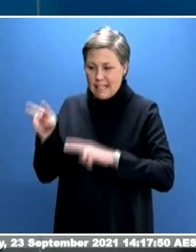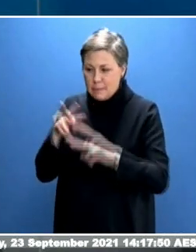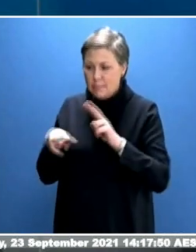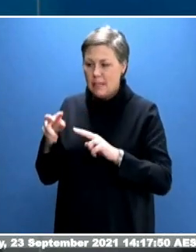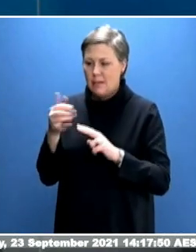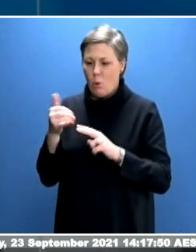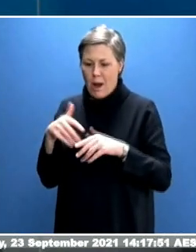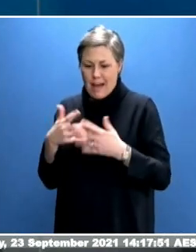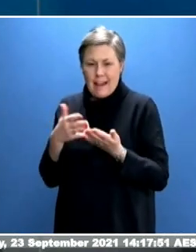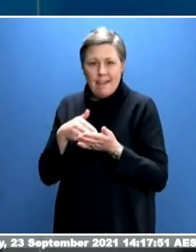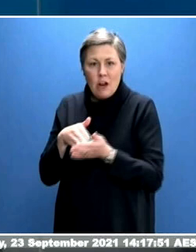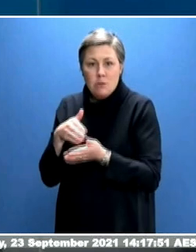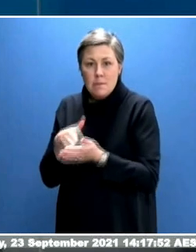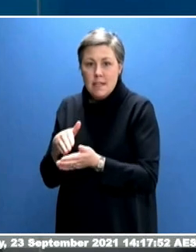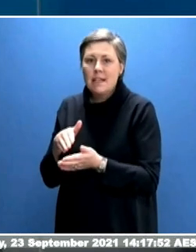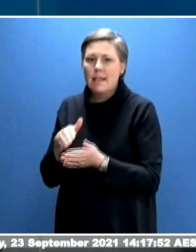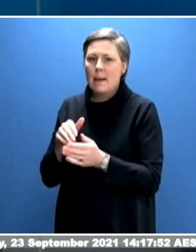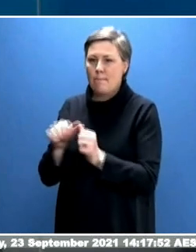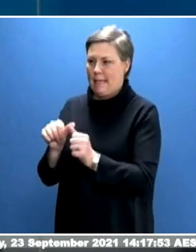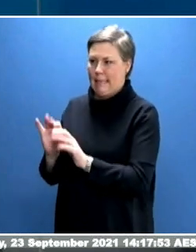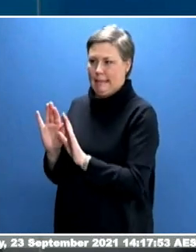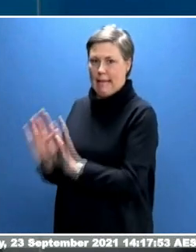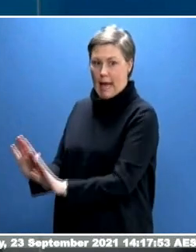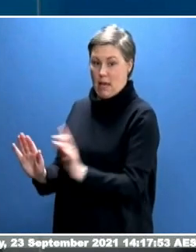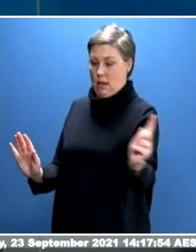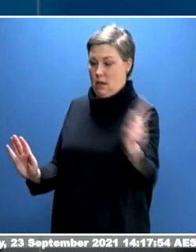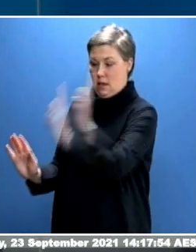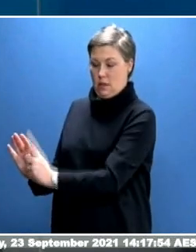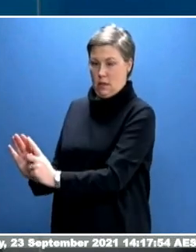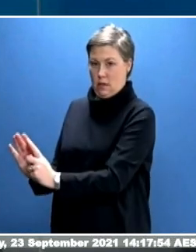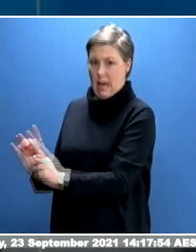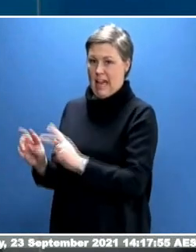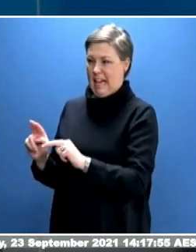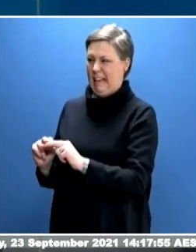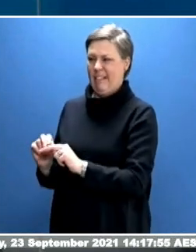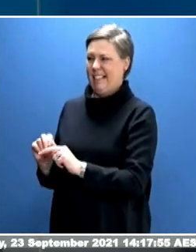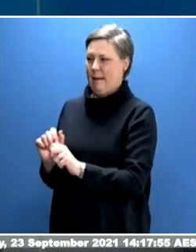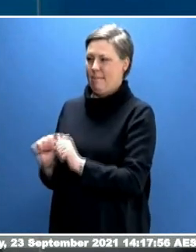work would be done in the residence. If it was more suitable to do it outside and there weren't those safety and